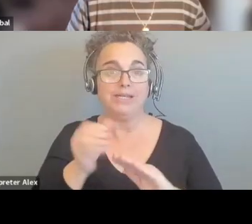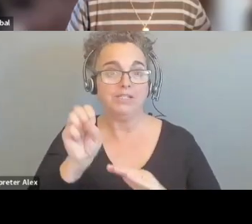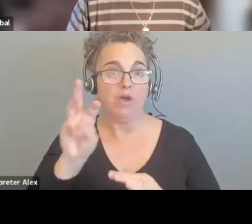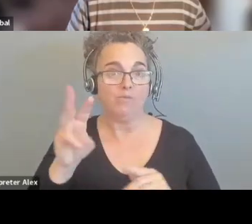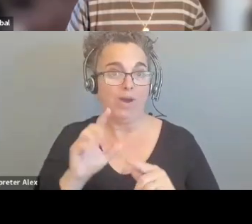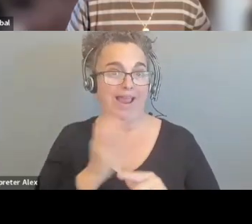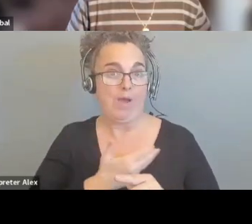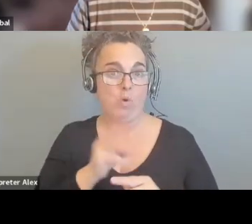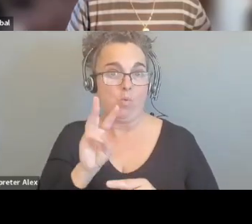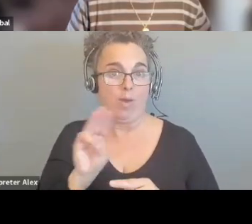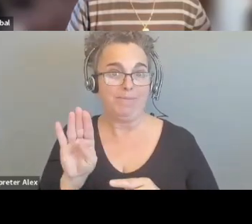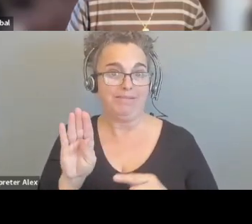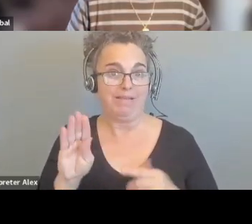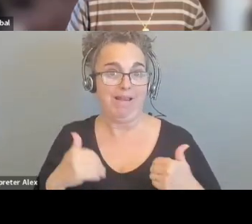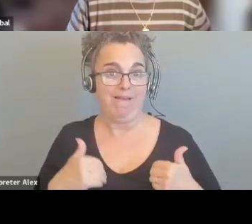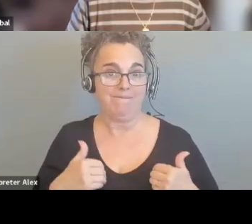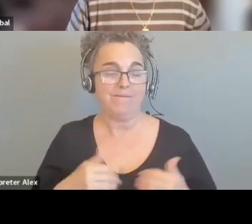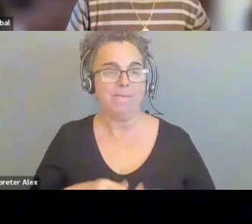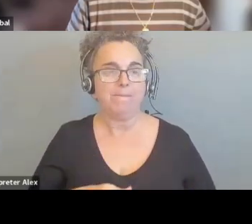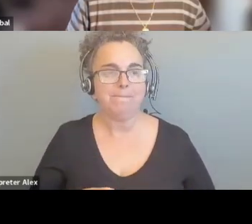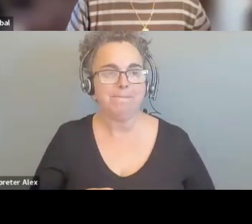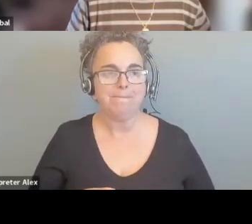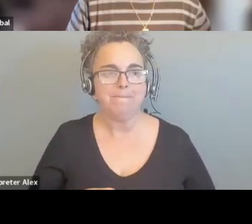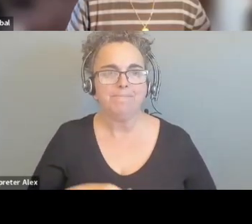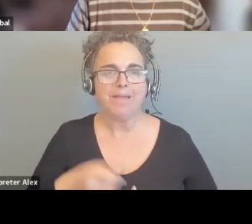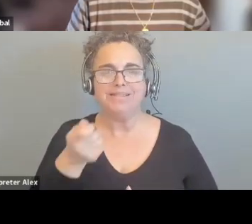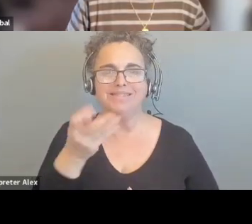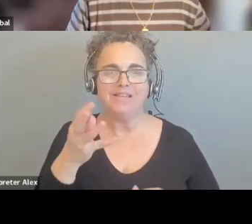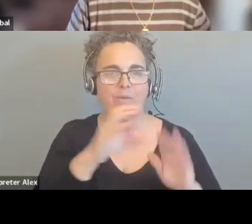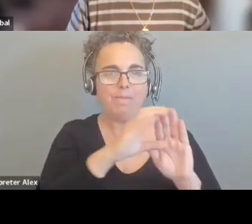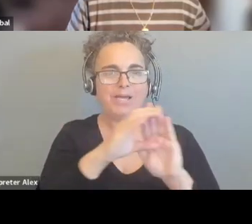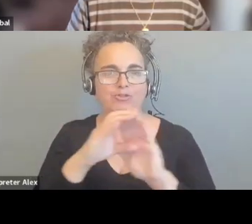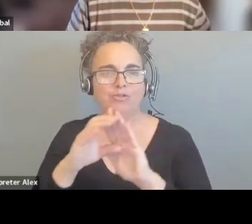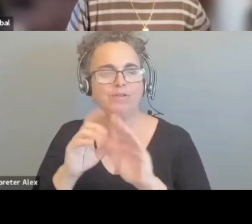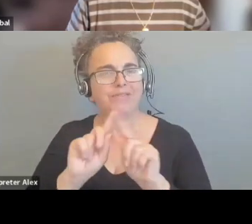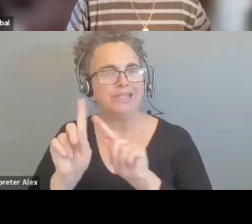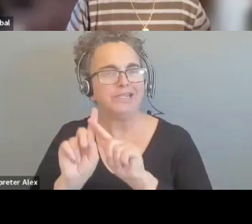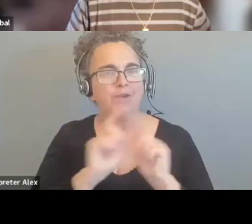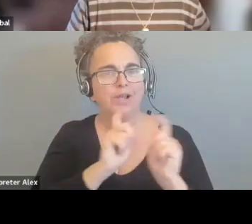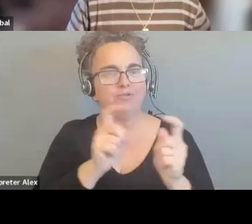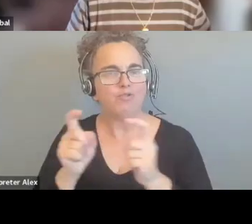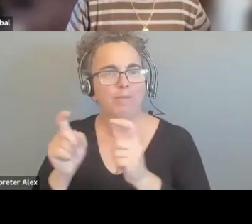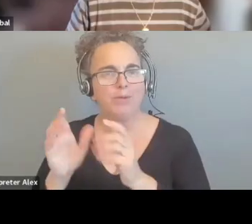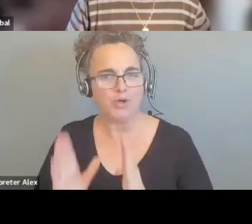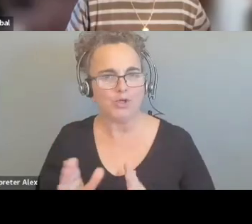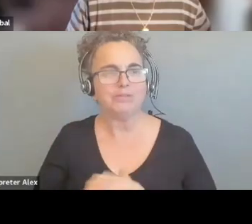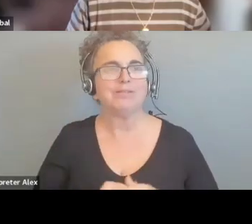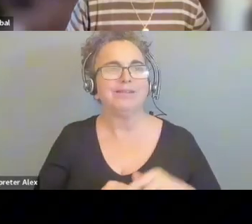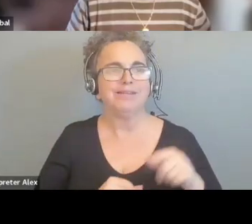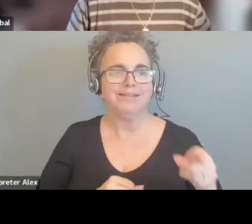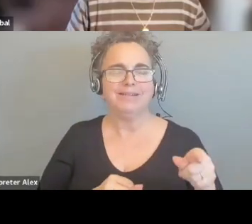And over here we have a couple of images of our contributors. So to the left we have leadership.